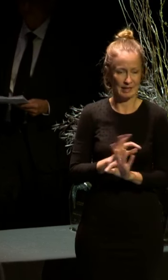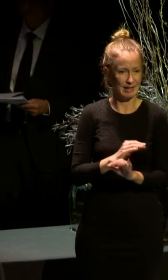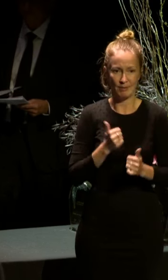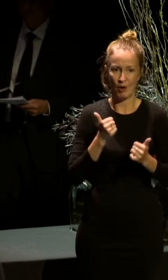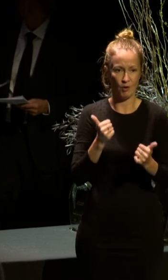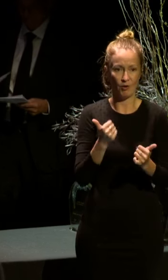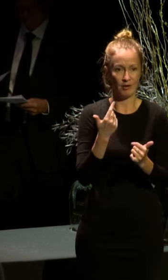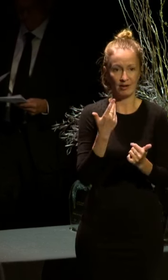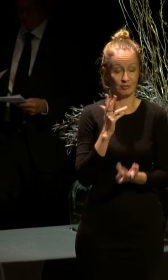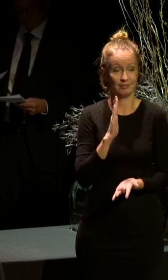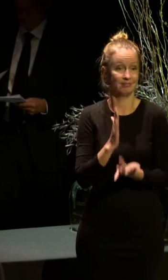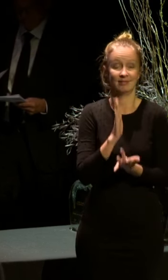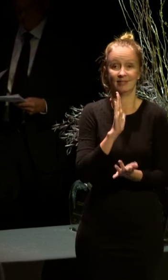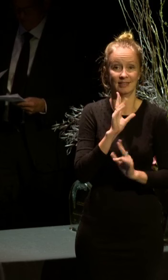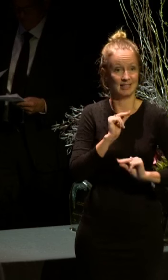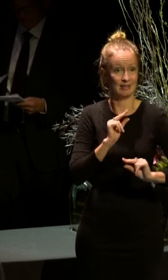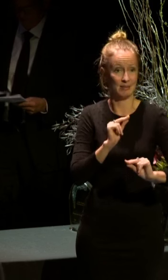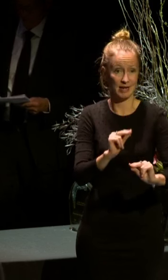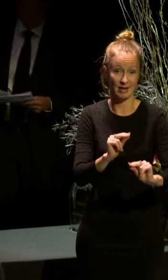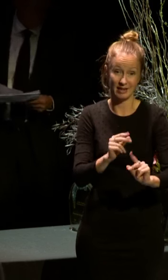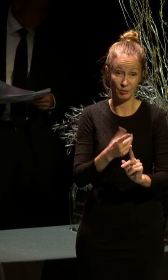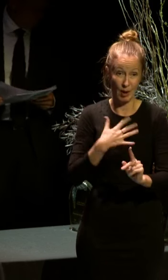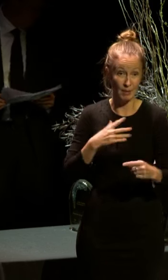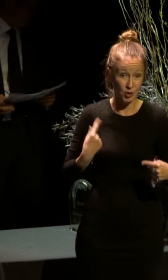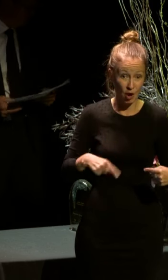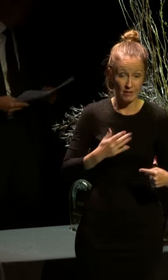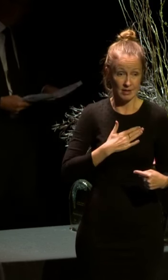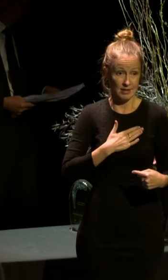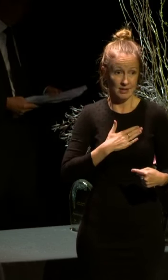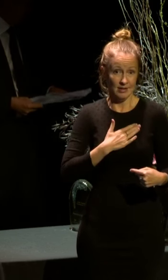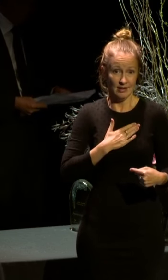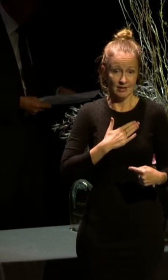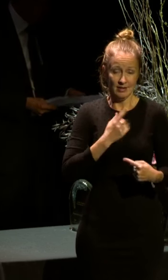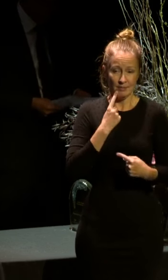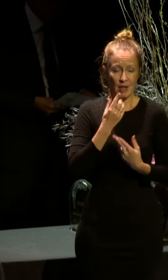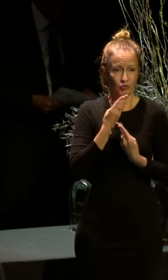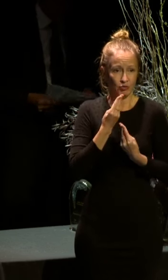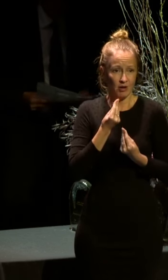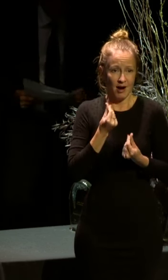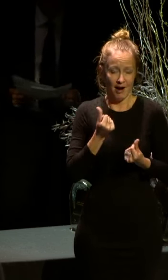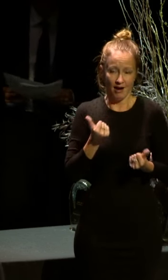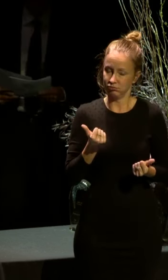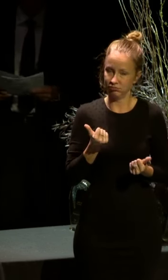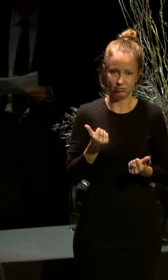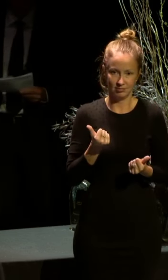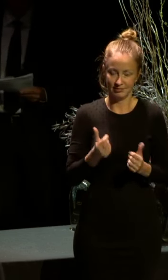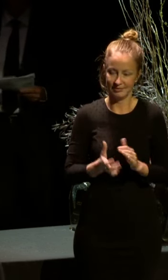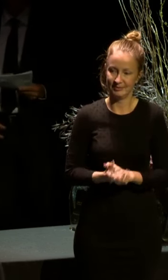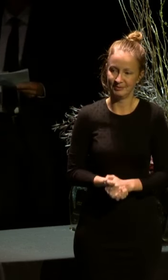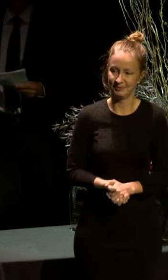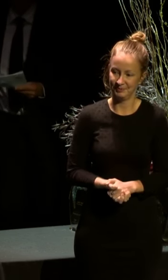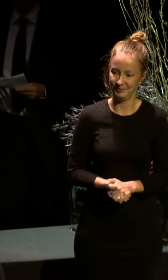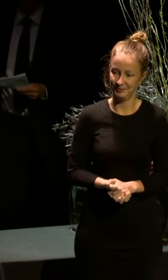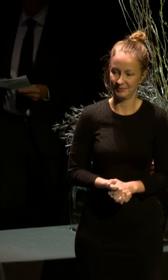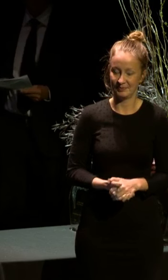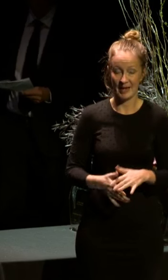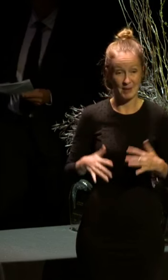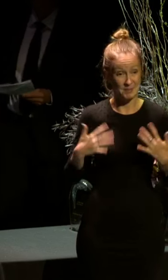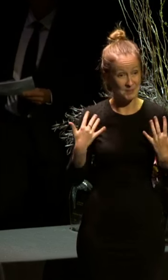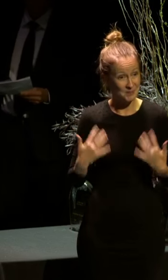especially when I'm nervous and my heart is pounding and my mouth is dry. But...man, this feels really good!